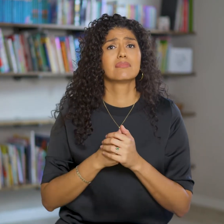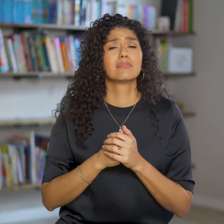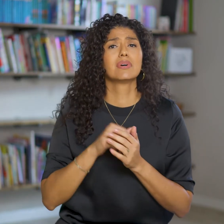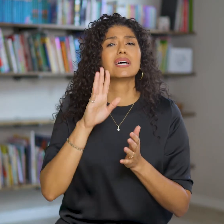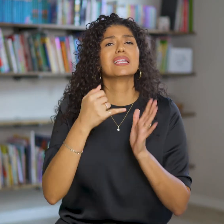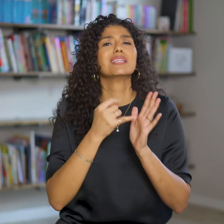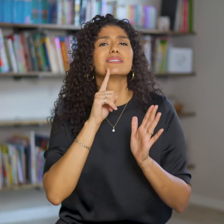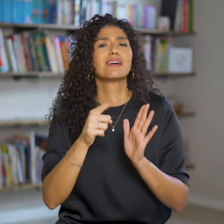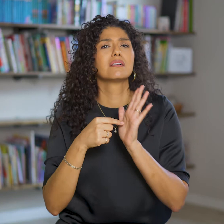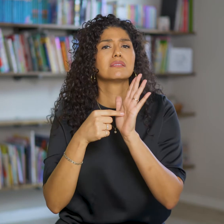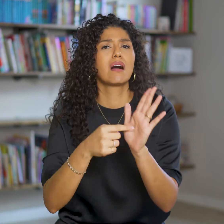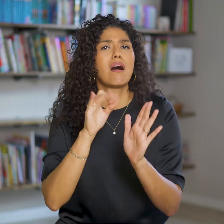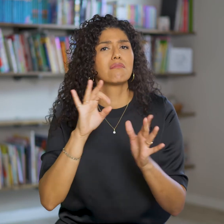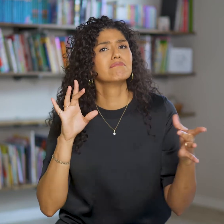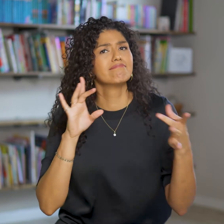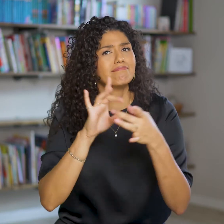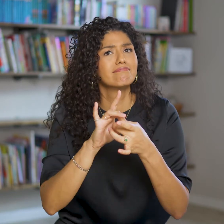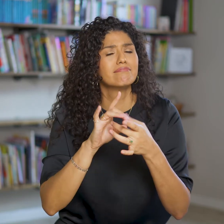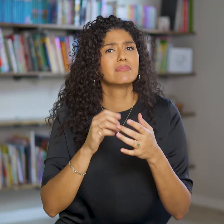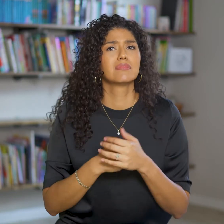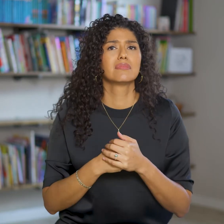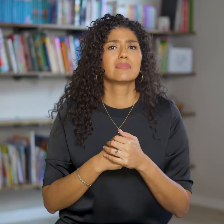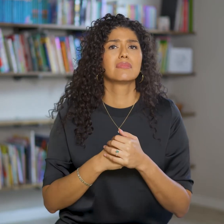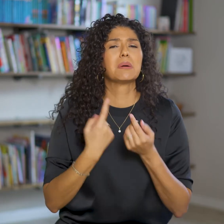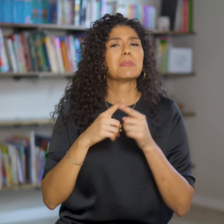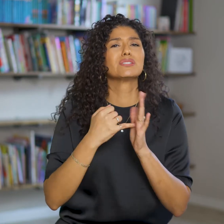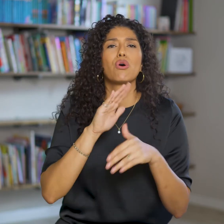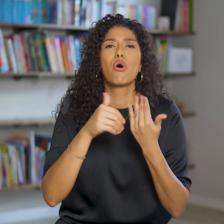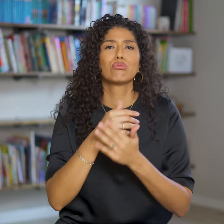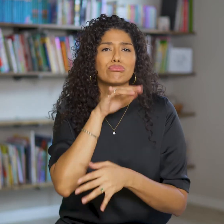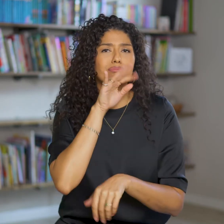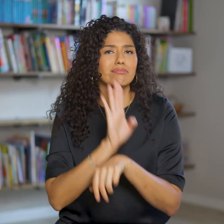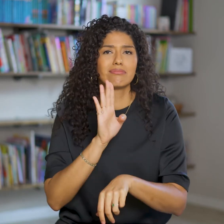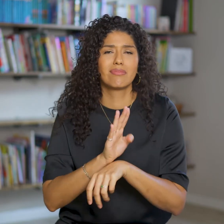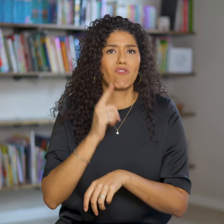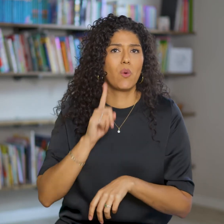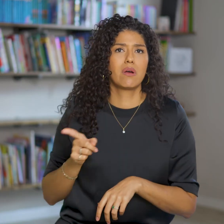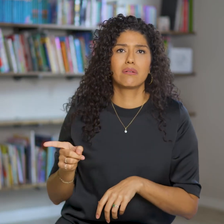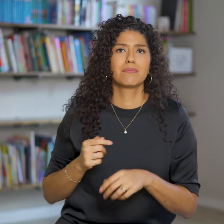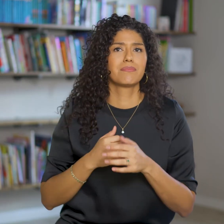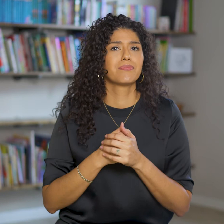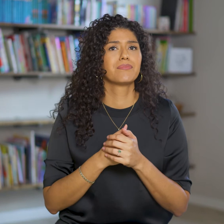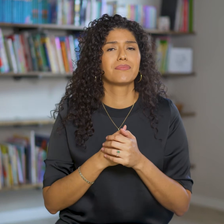It’s a sign of reconciliation but it’s all a ruse on Absalom’s part.